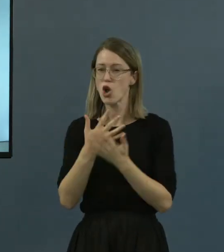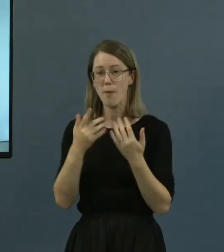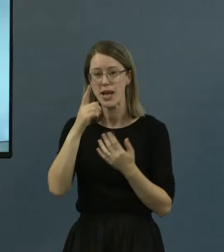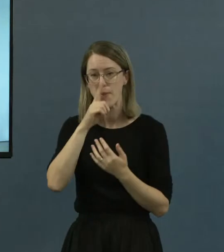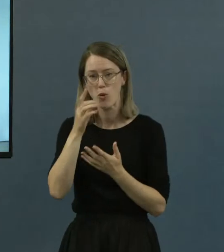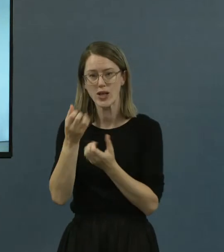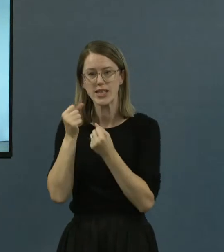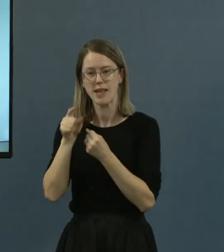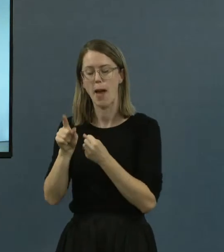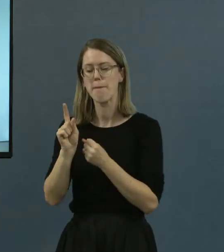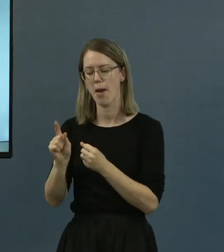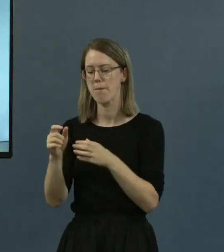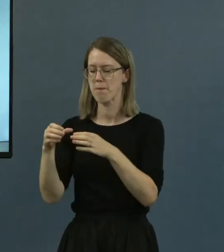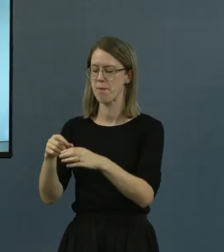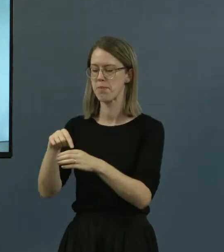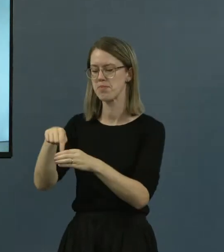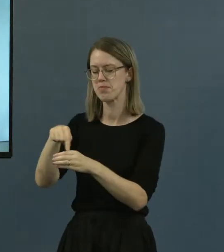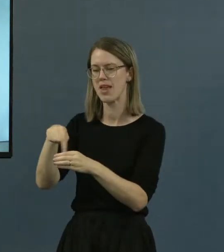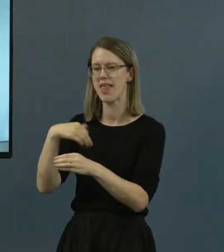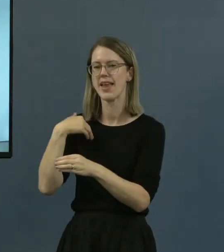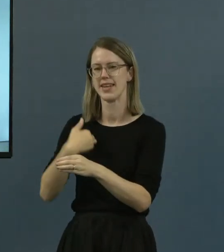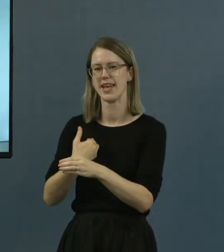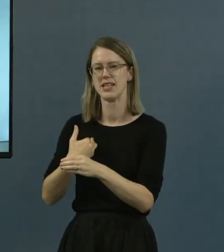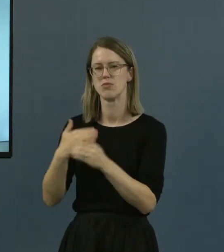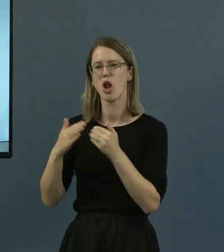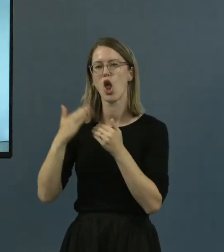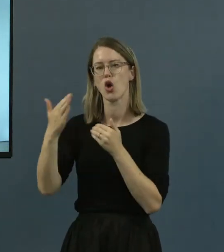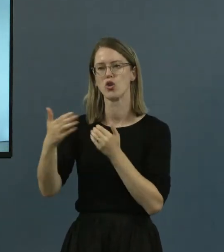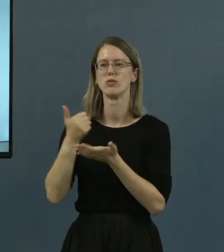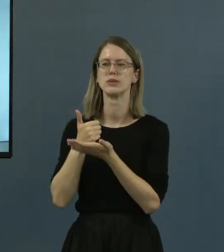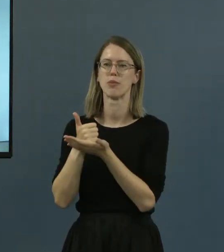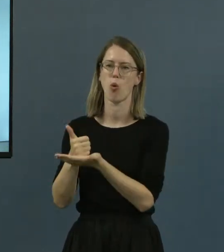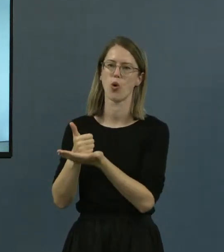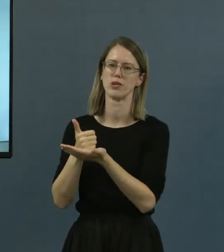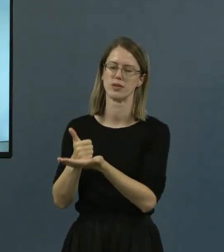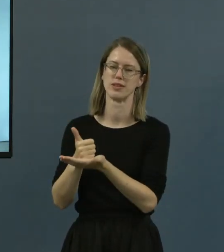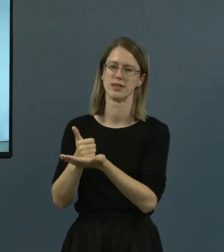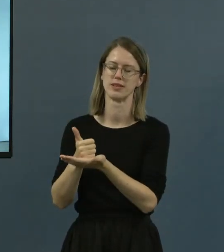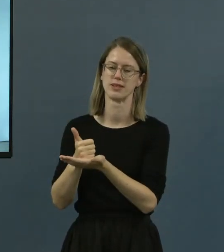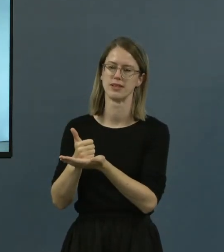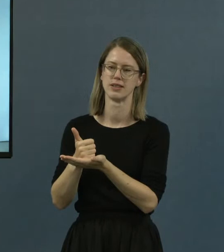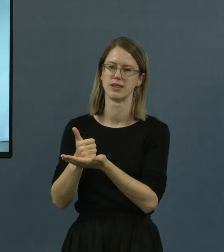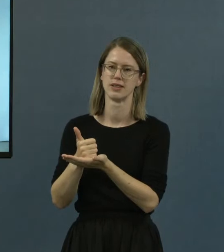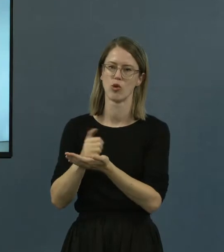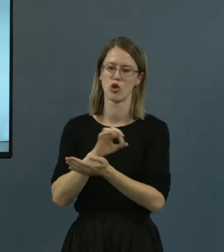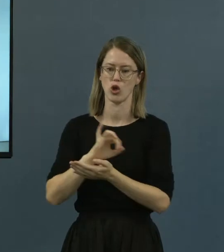bunch of people but a significant bunch who will need more assistance beyond their